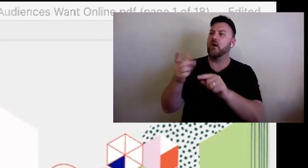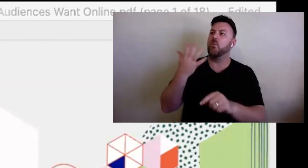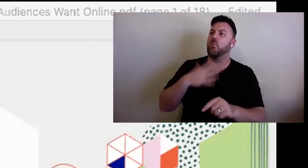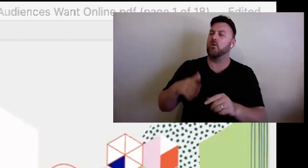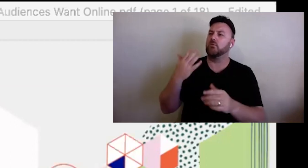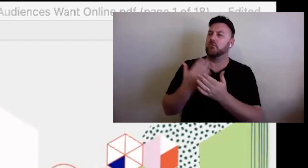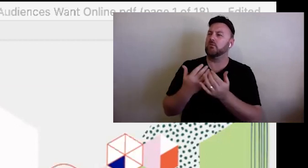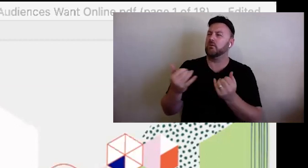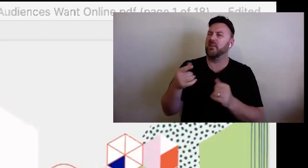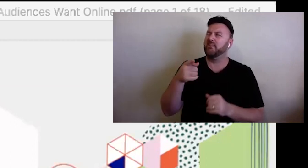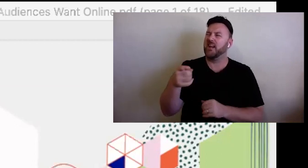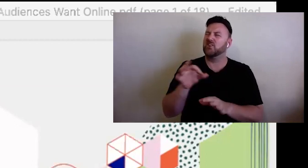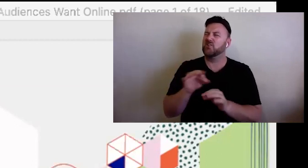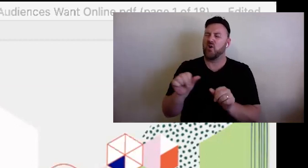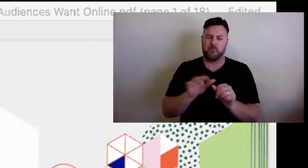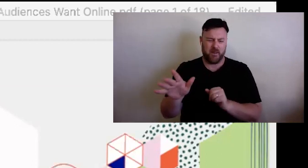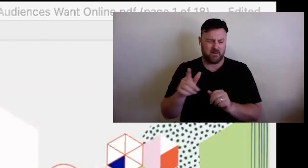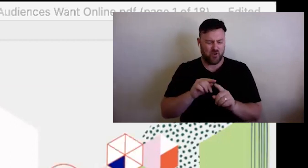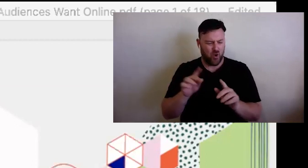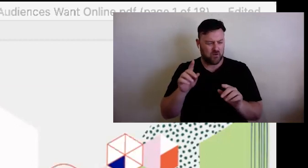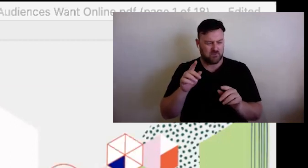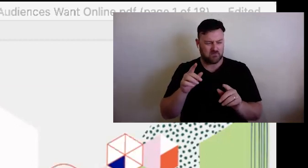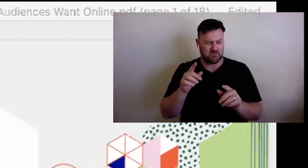to think about the kind of challenge and opportunity of audience